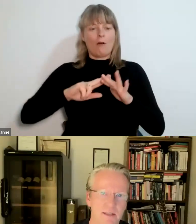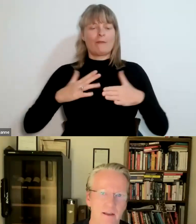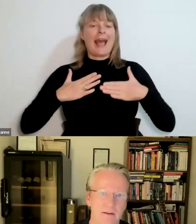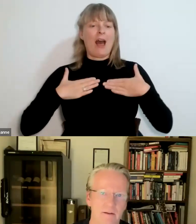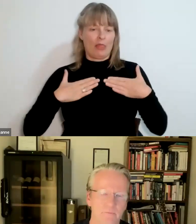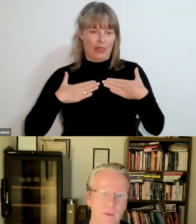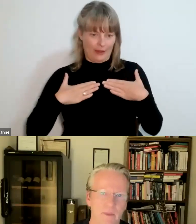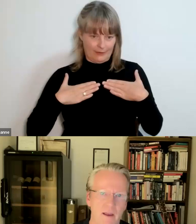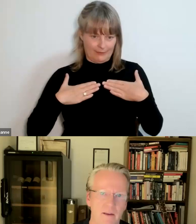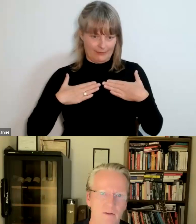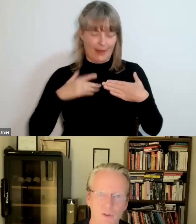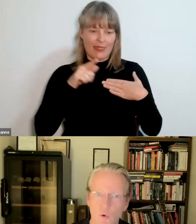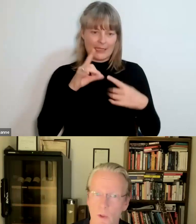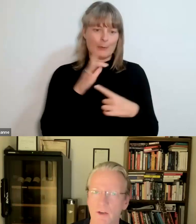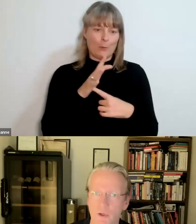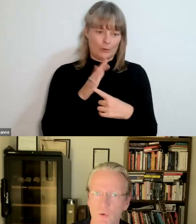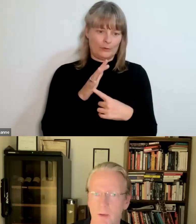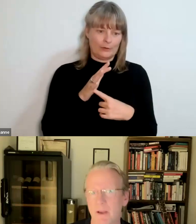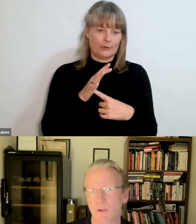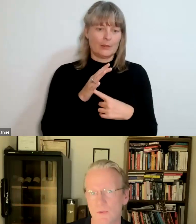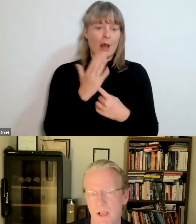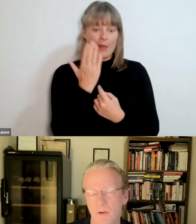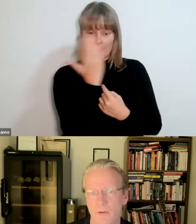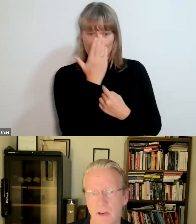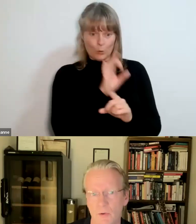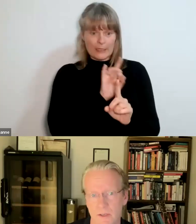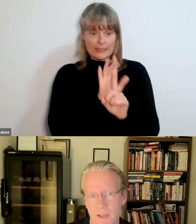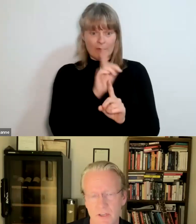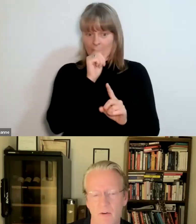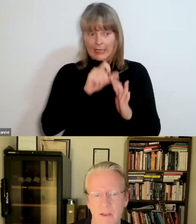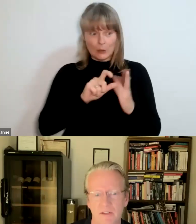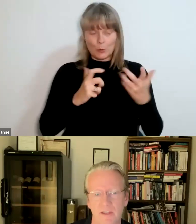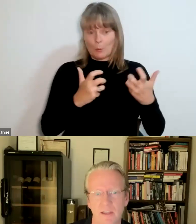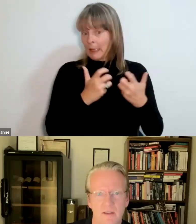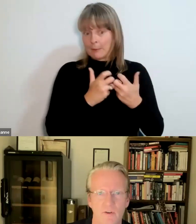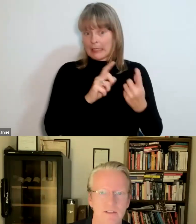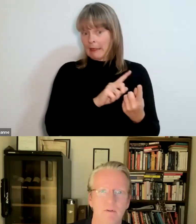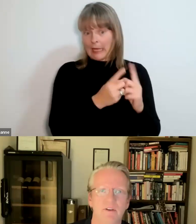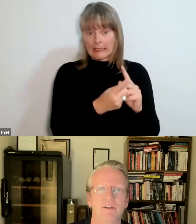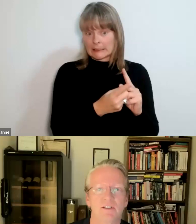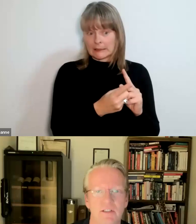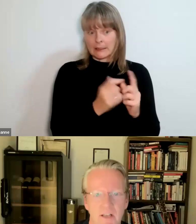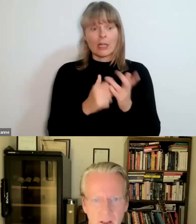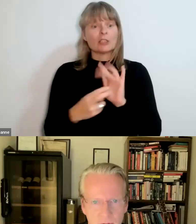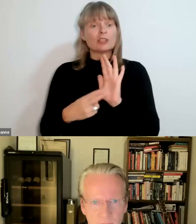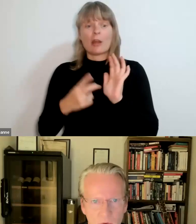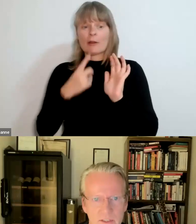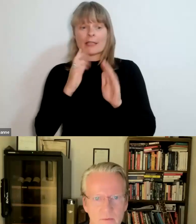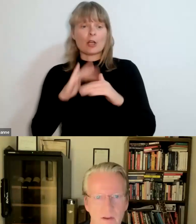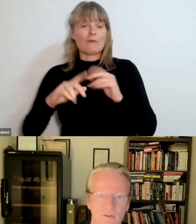on children. The key here is building a culture of health, and there are many things that schools